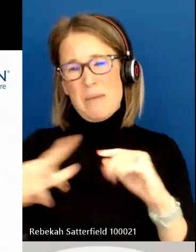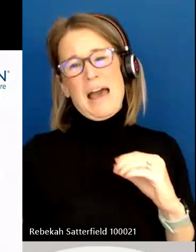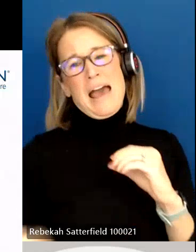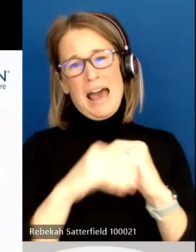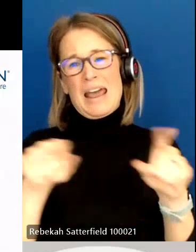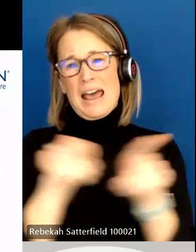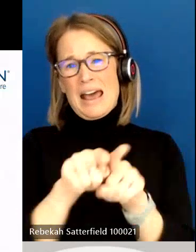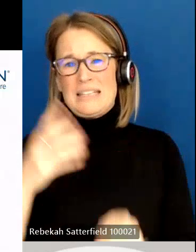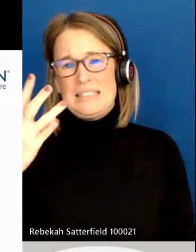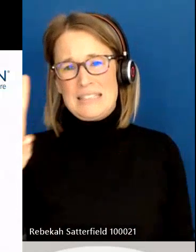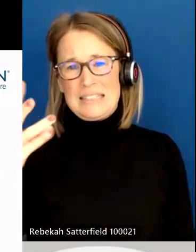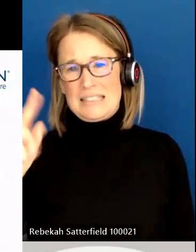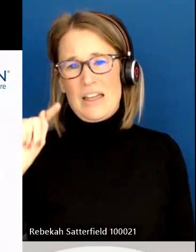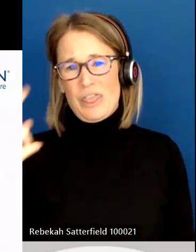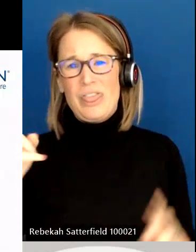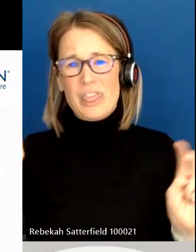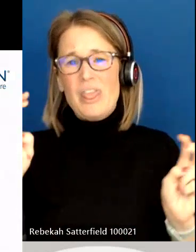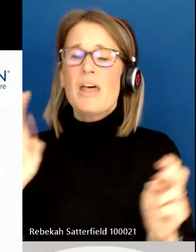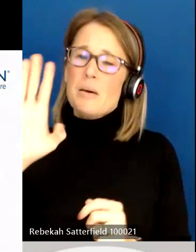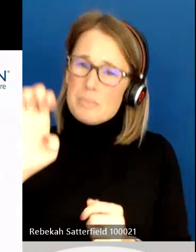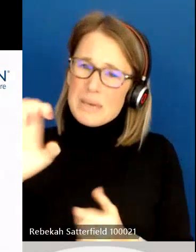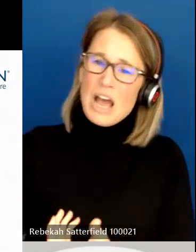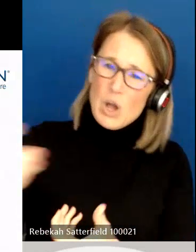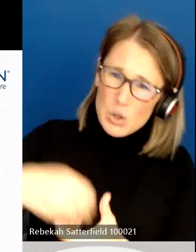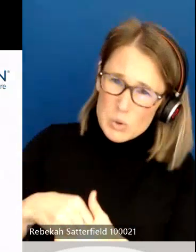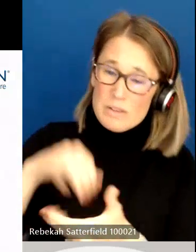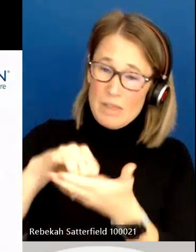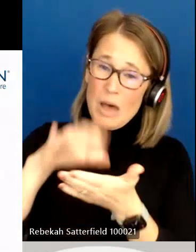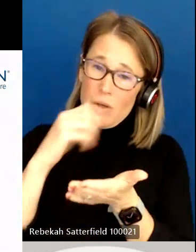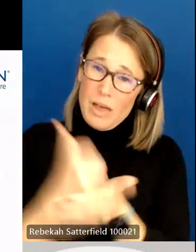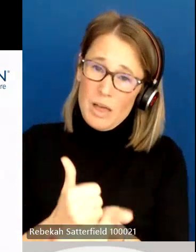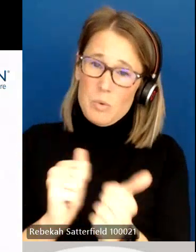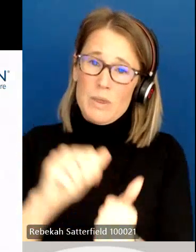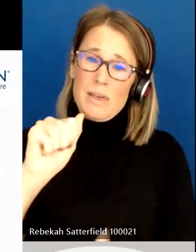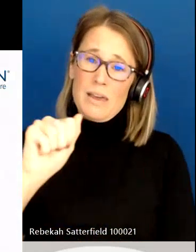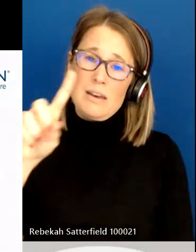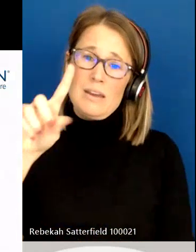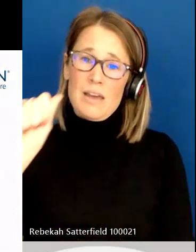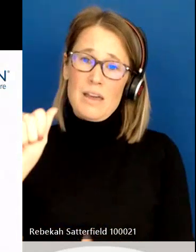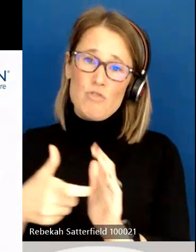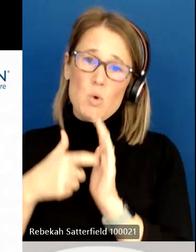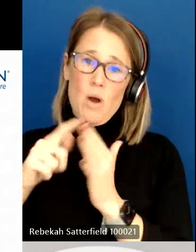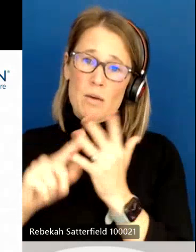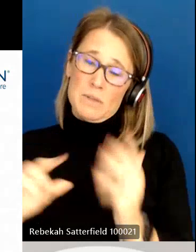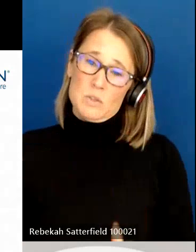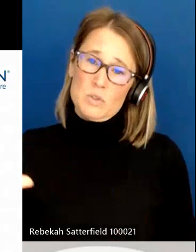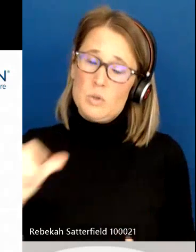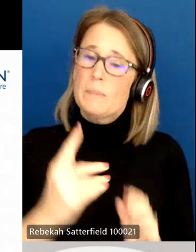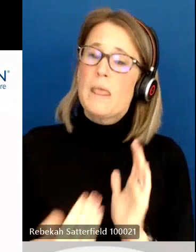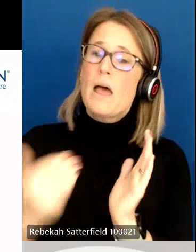be aware that this will help with the Ada um requirements as well so uh again post this in